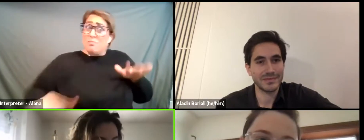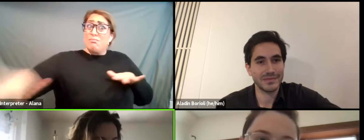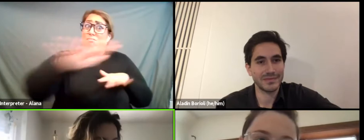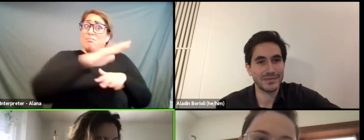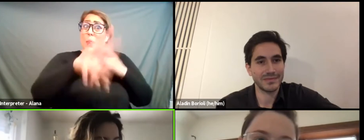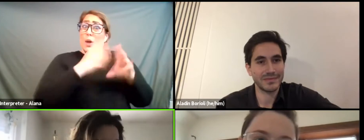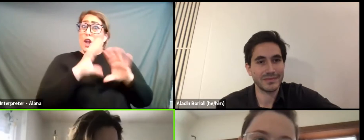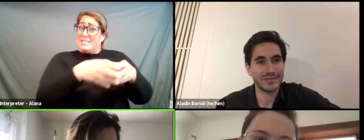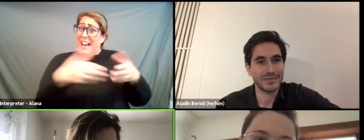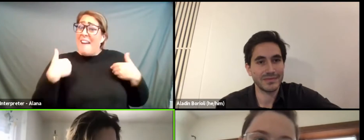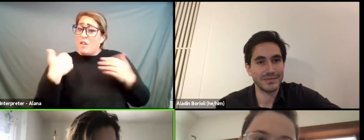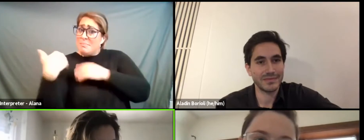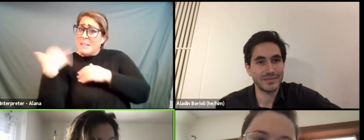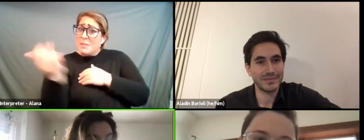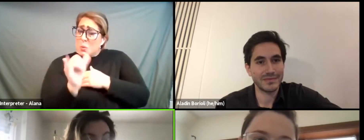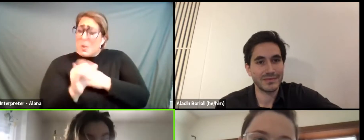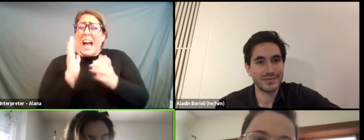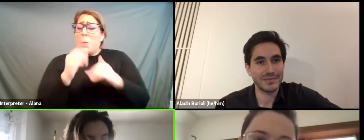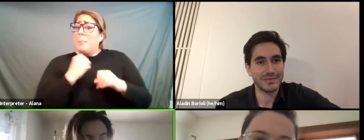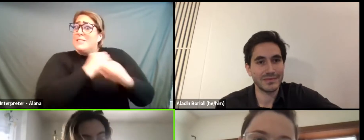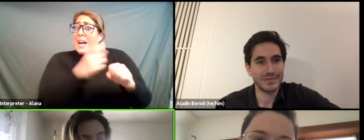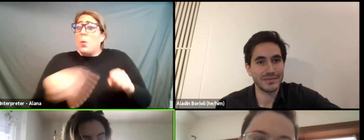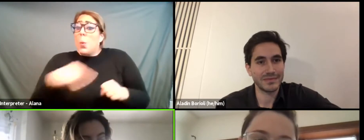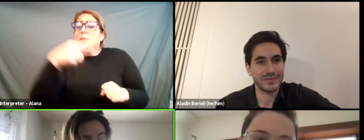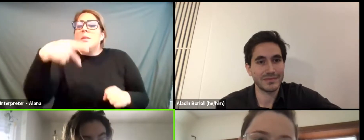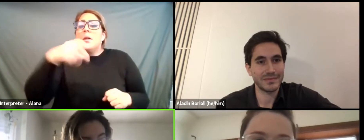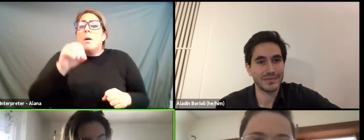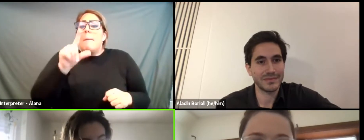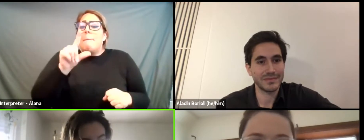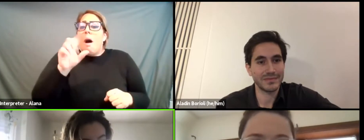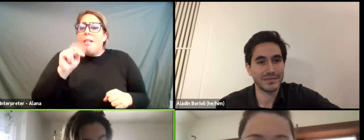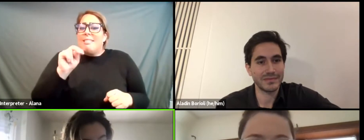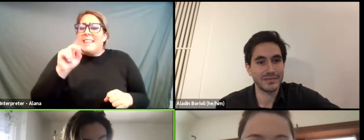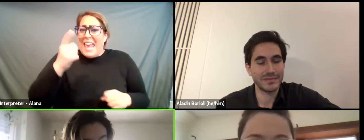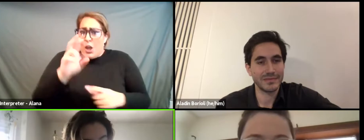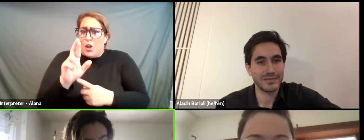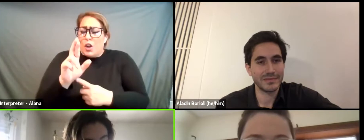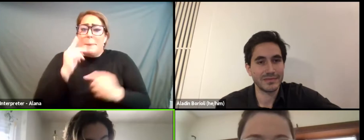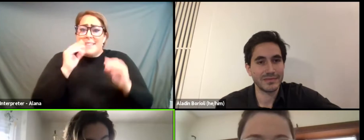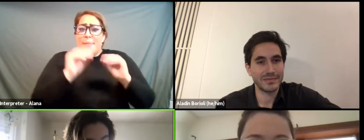what tools and what data is going to be the most useful to collect? So I would love to kind of